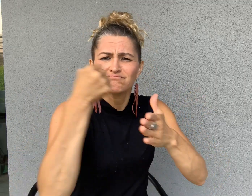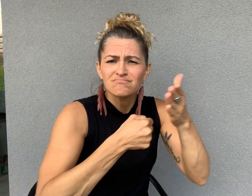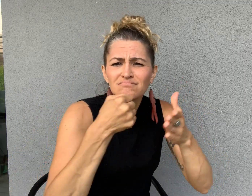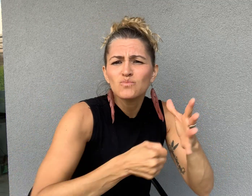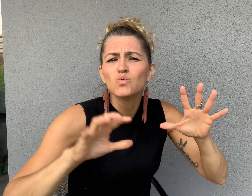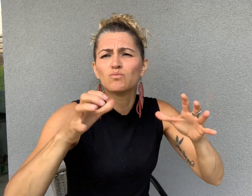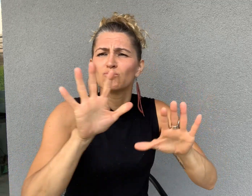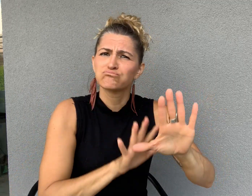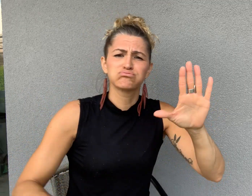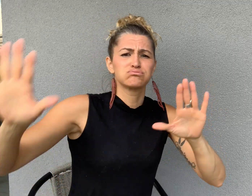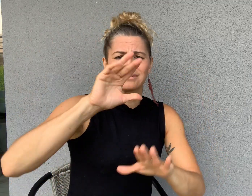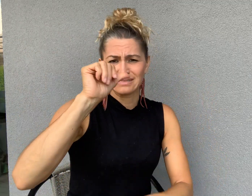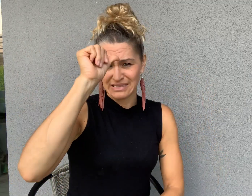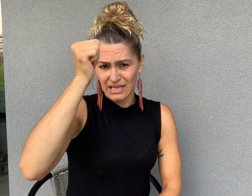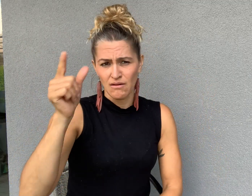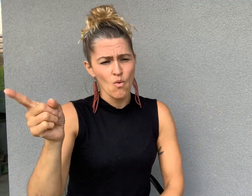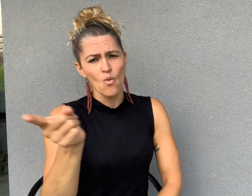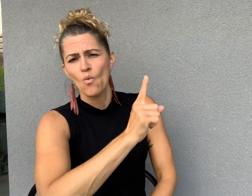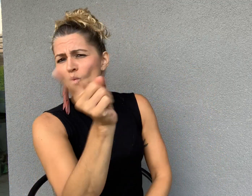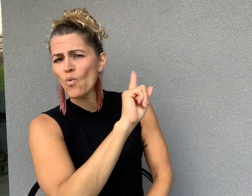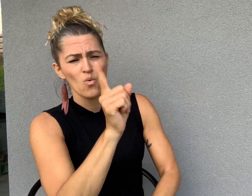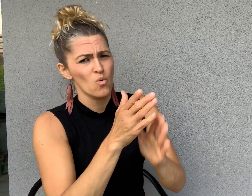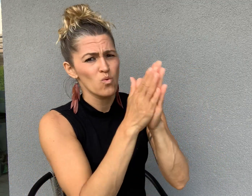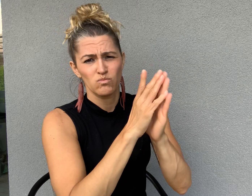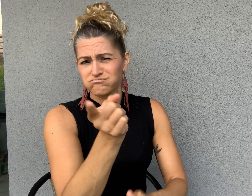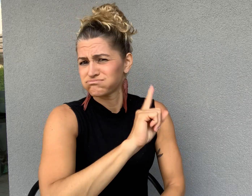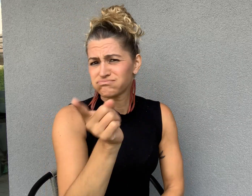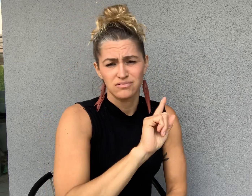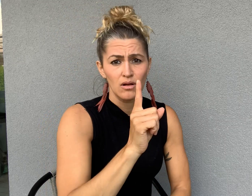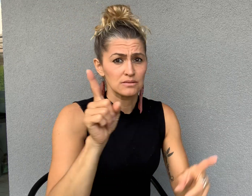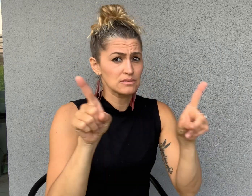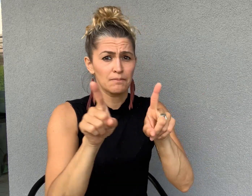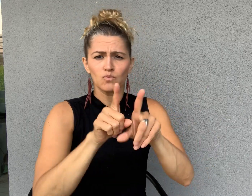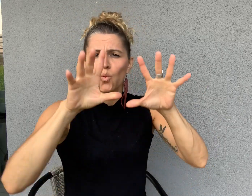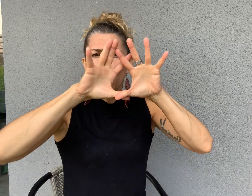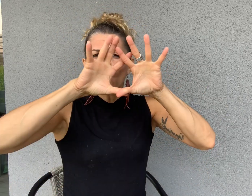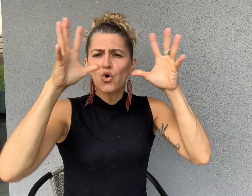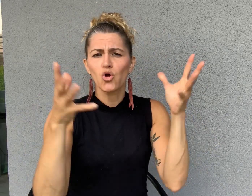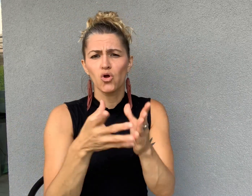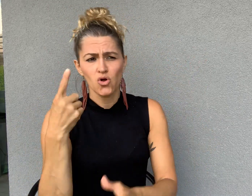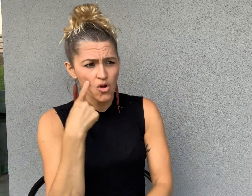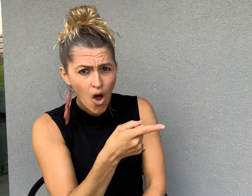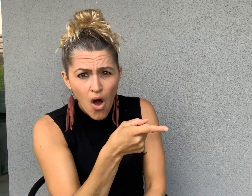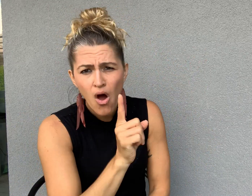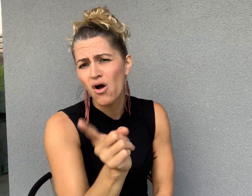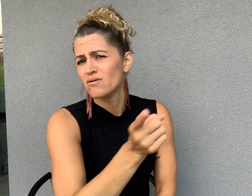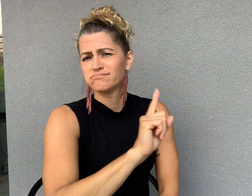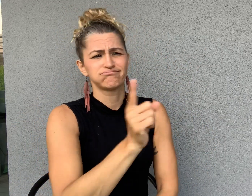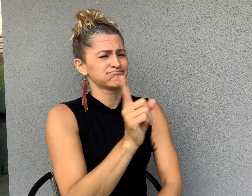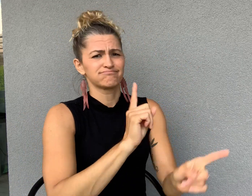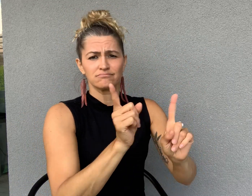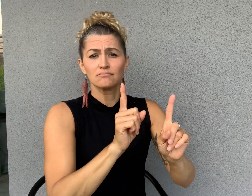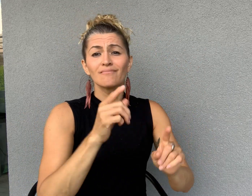dropped by the government after blackash